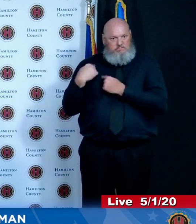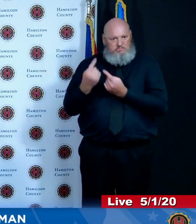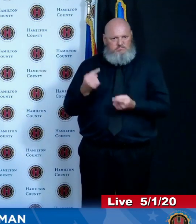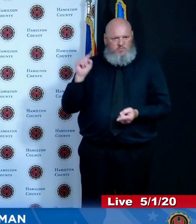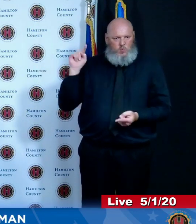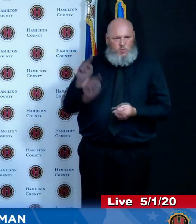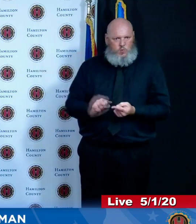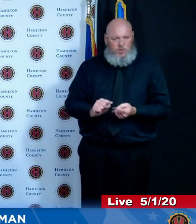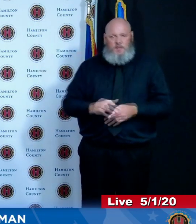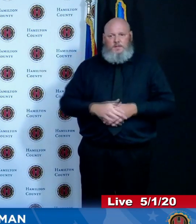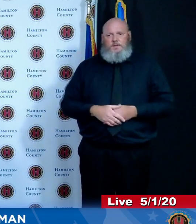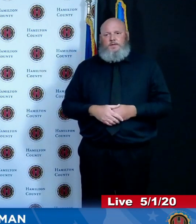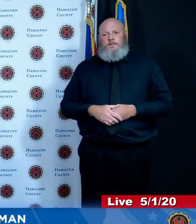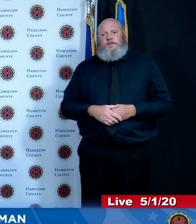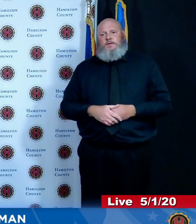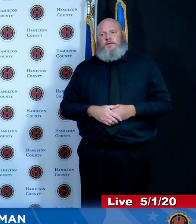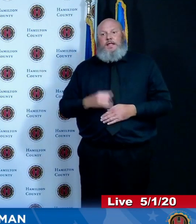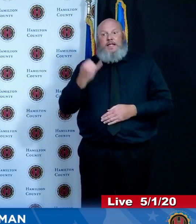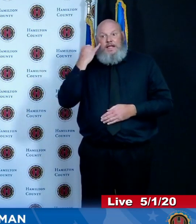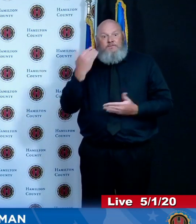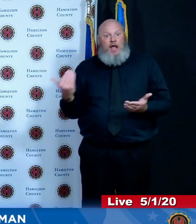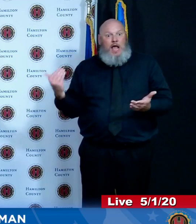are ready to handle that